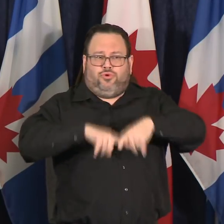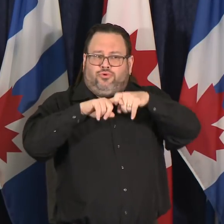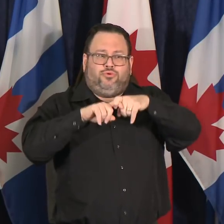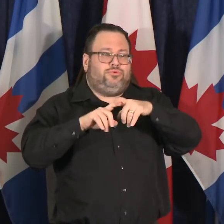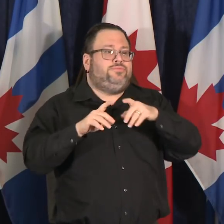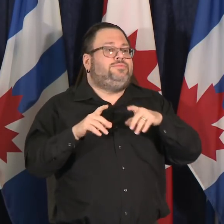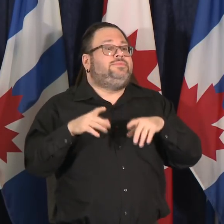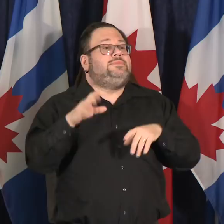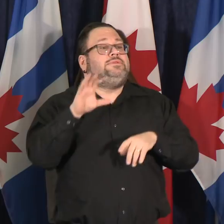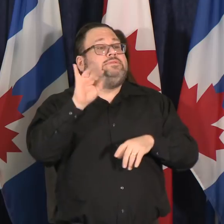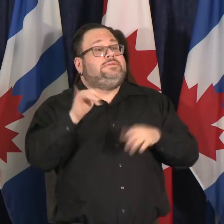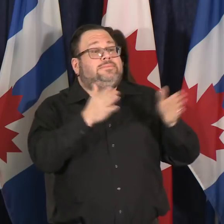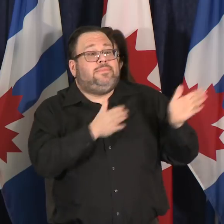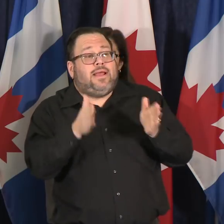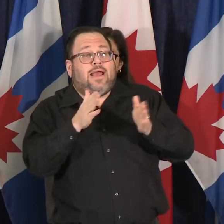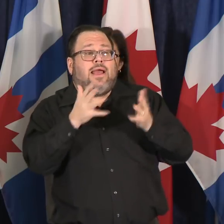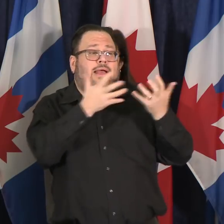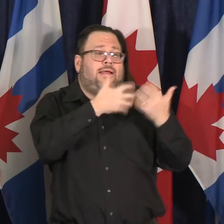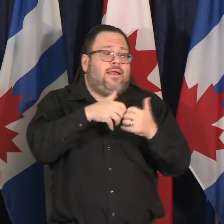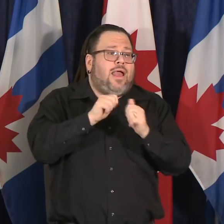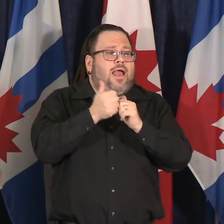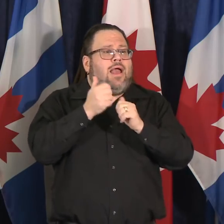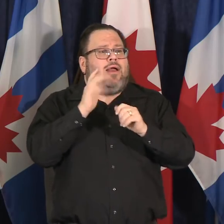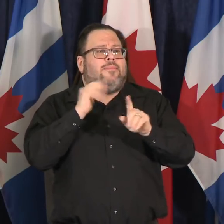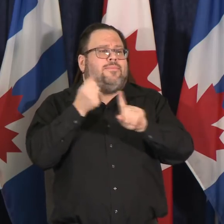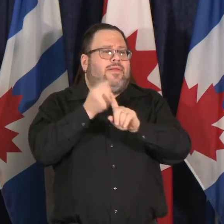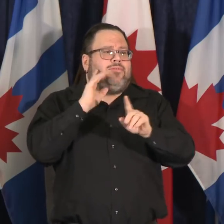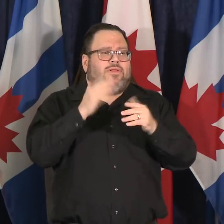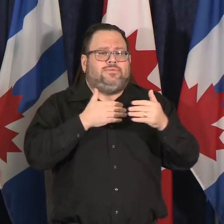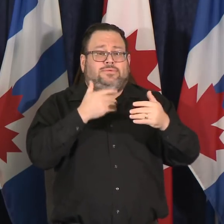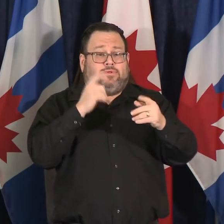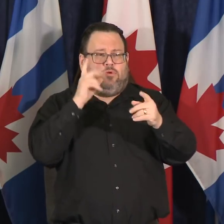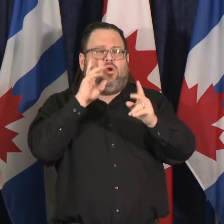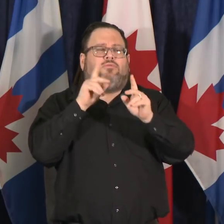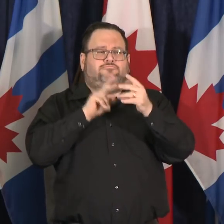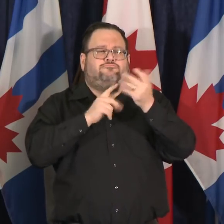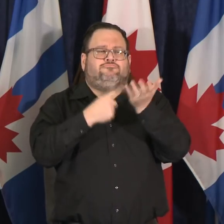how this may impact legislated timelines and how to address these delays